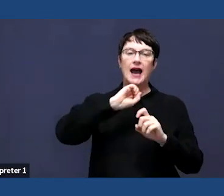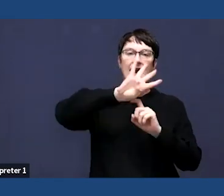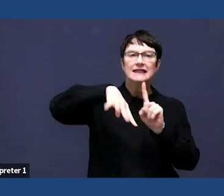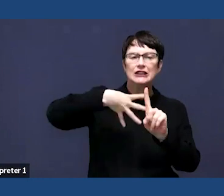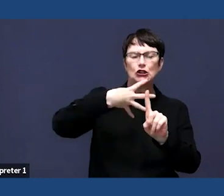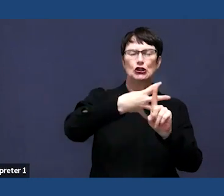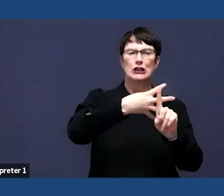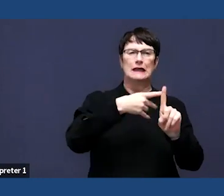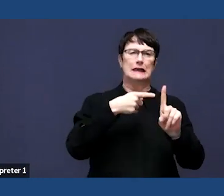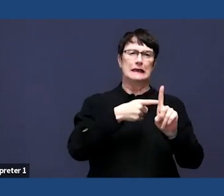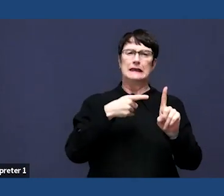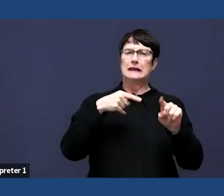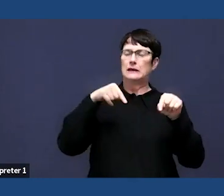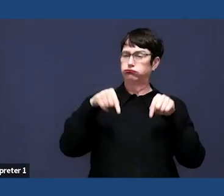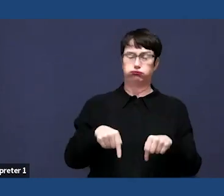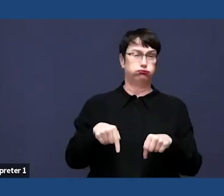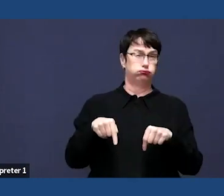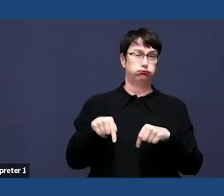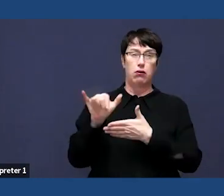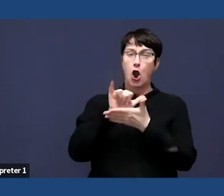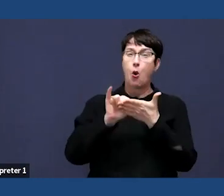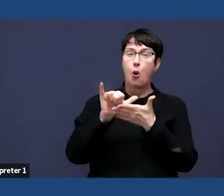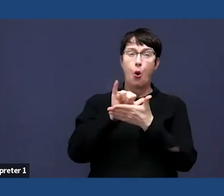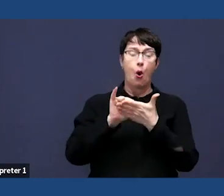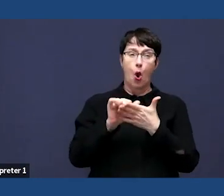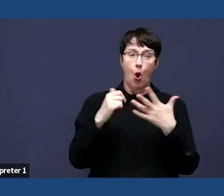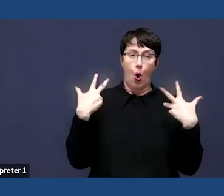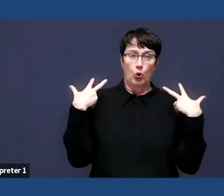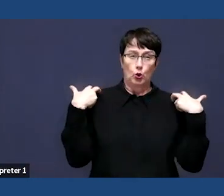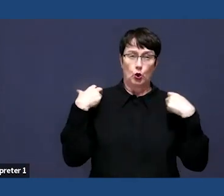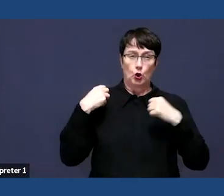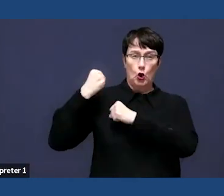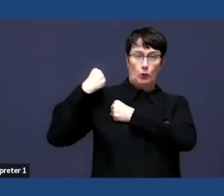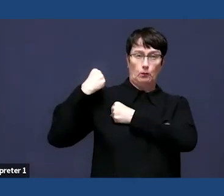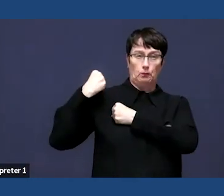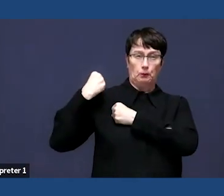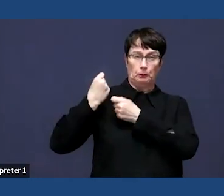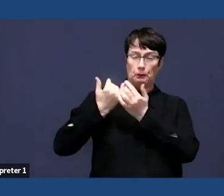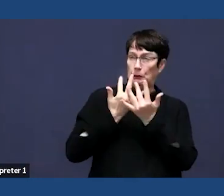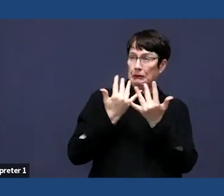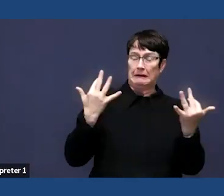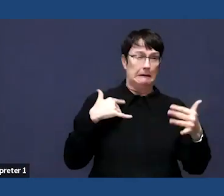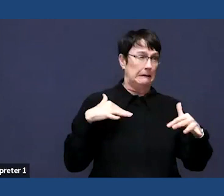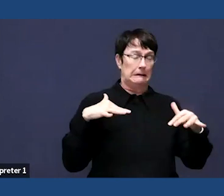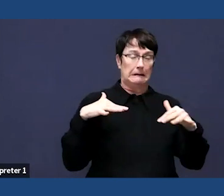in New York. So I have to recognize the effort every one of you has made to join us.